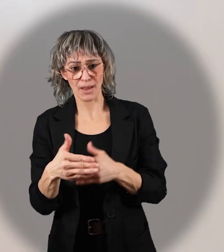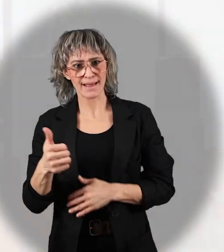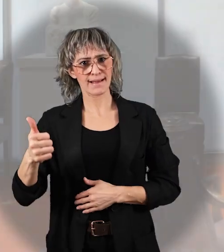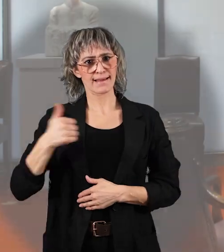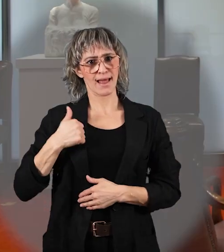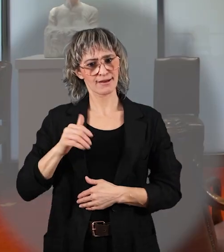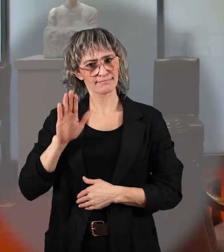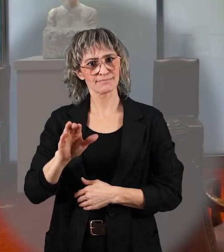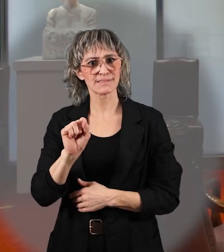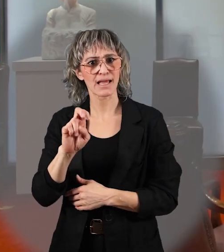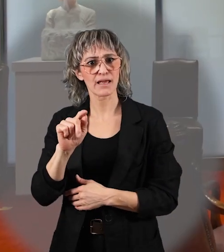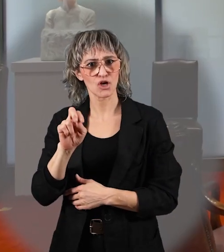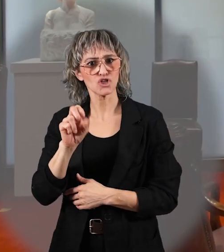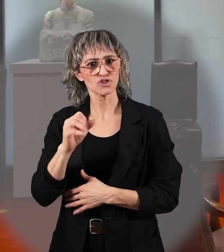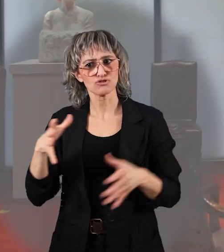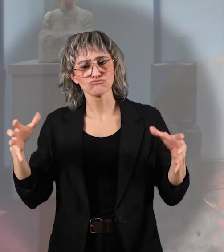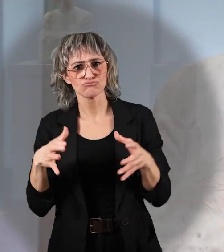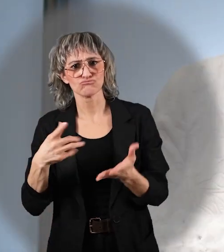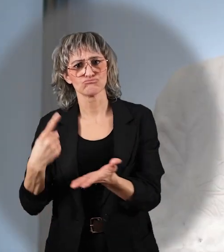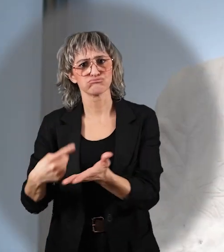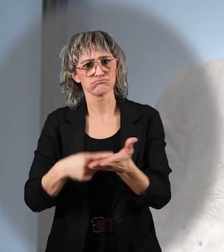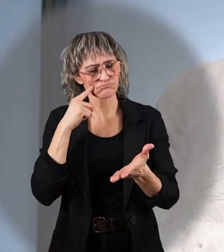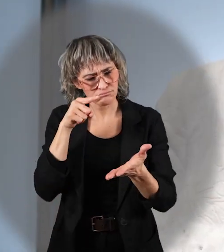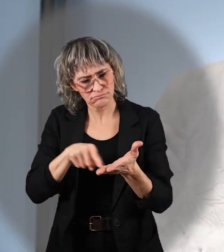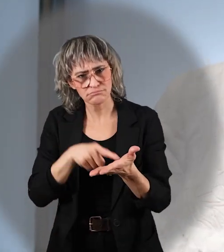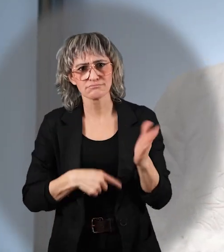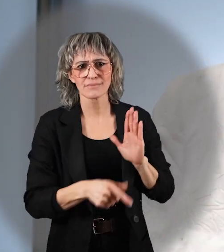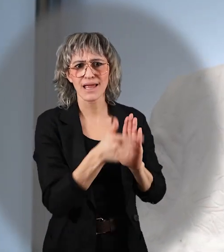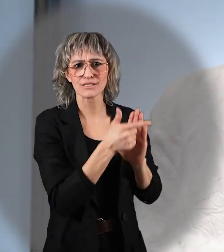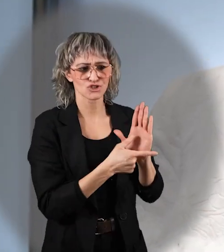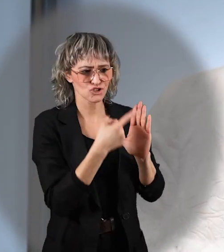Other artworks, such as the busts in the Senate antechamber,